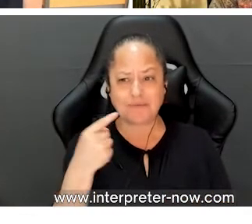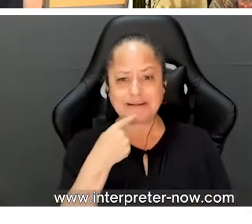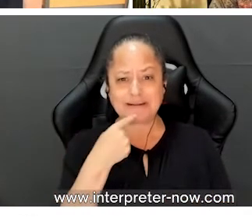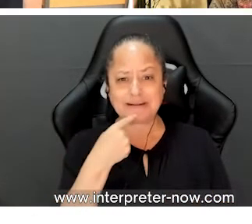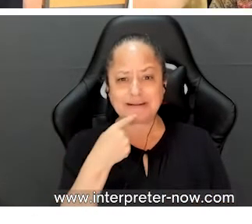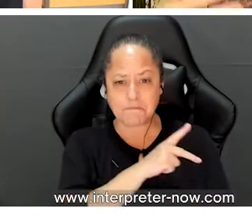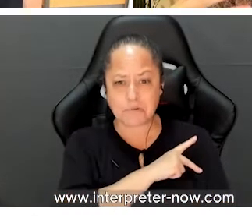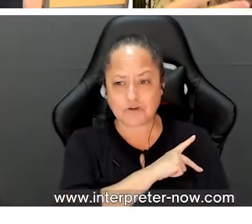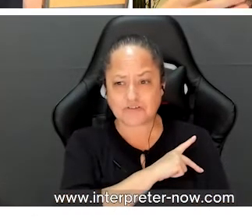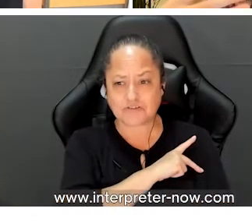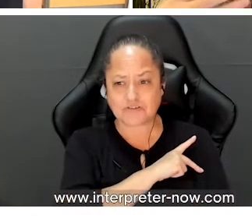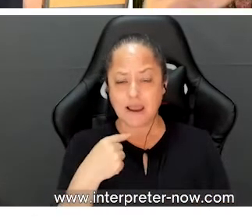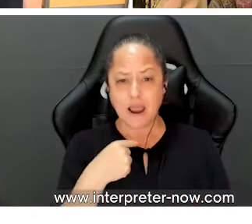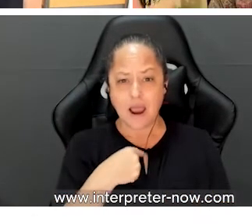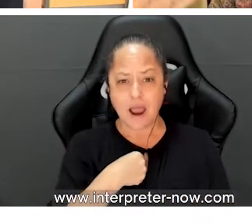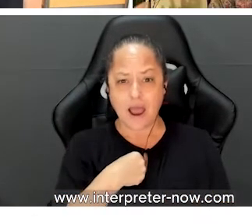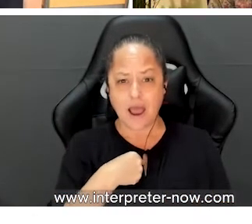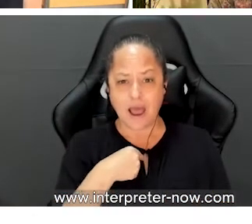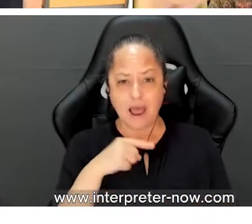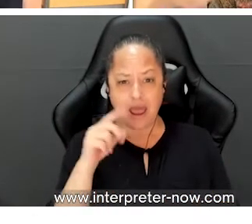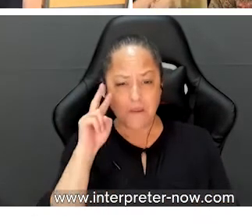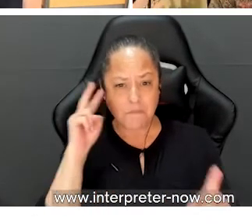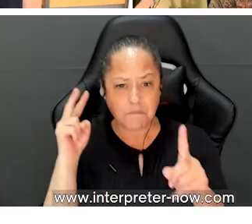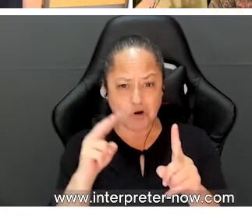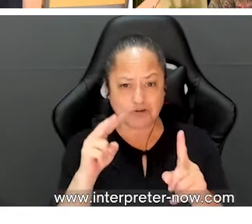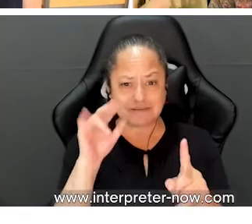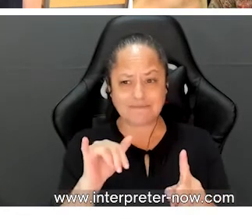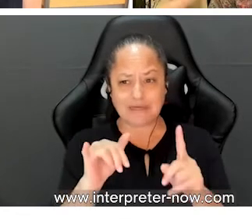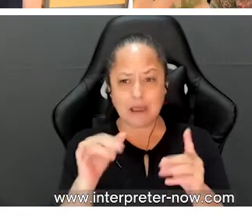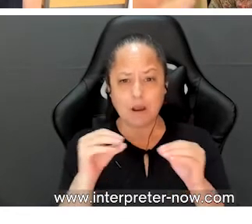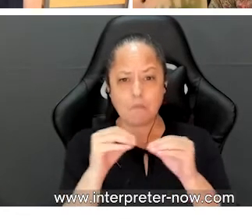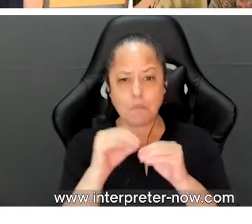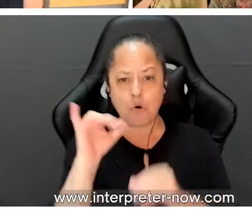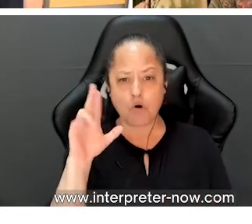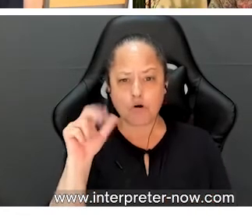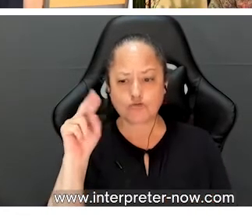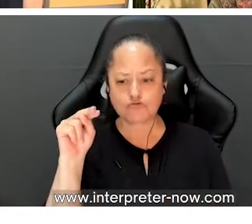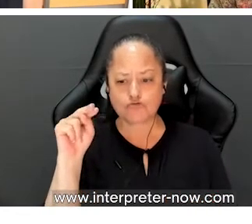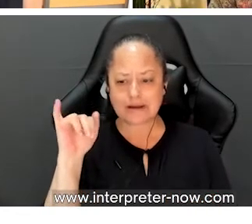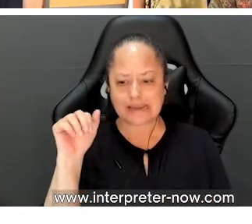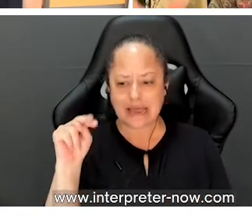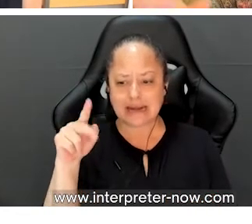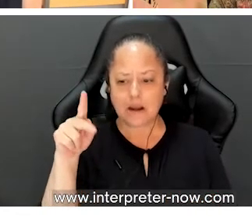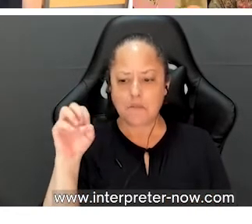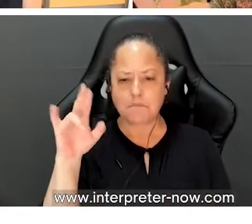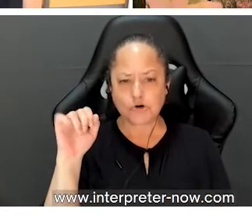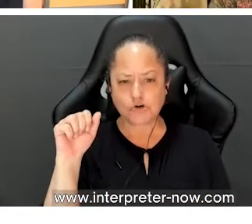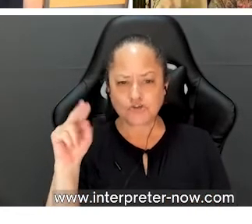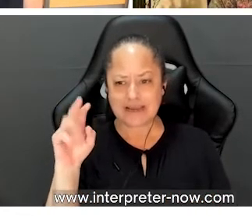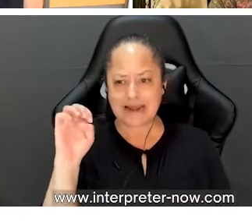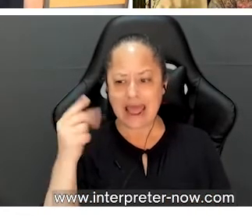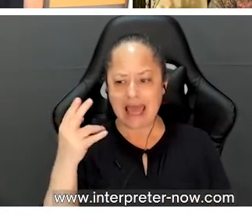that as more of an Iranian-Persian ethnic kind of conflict and not necessarily as much